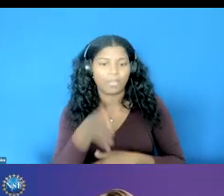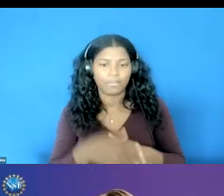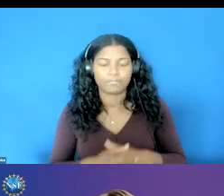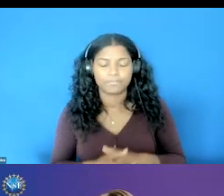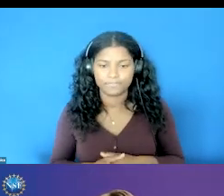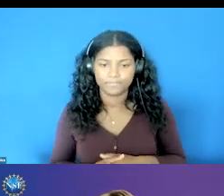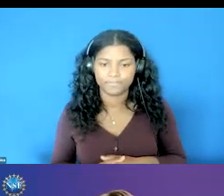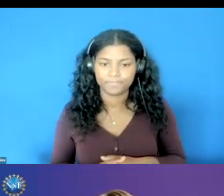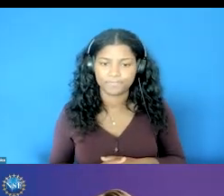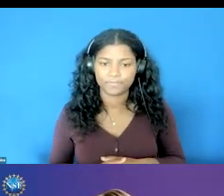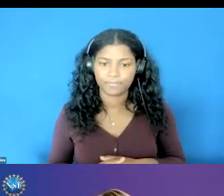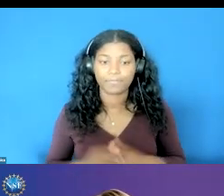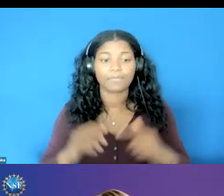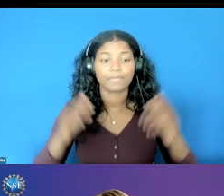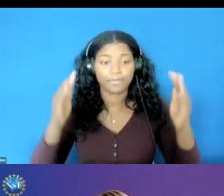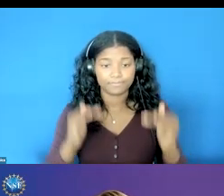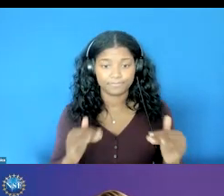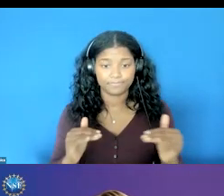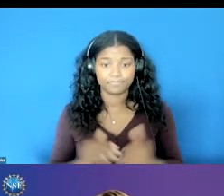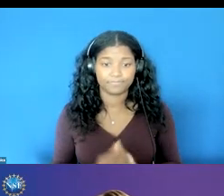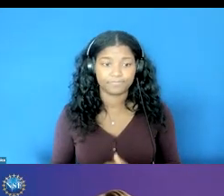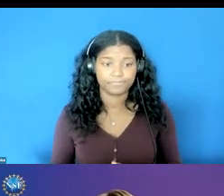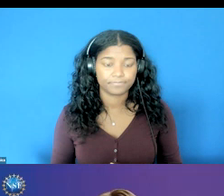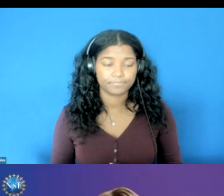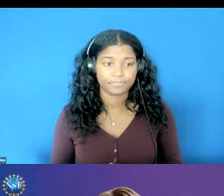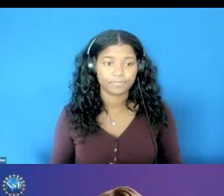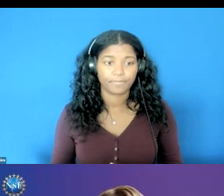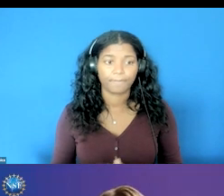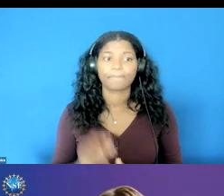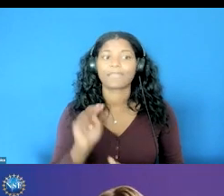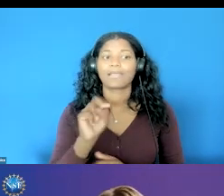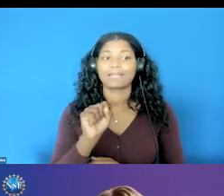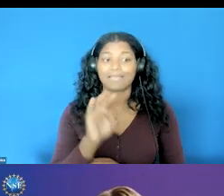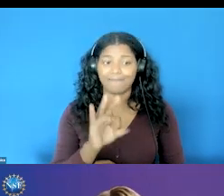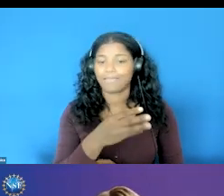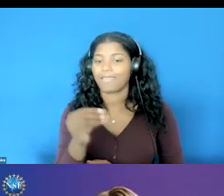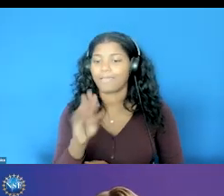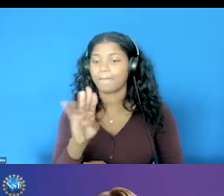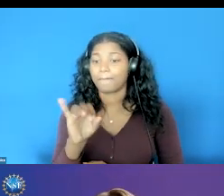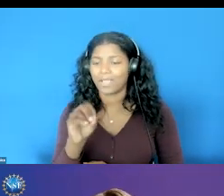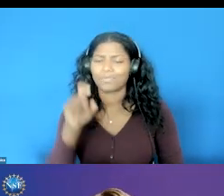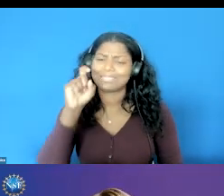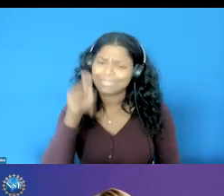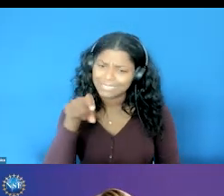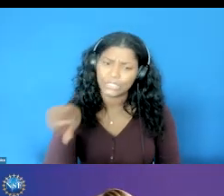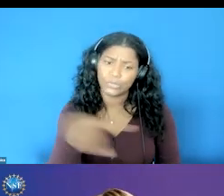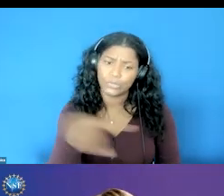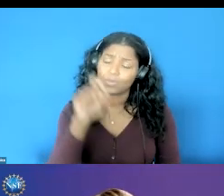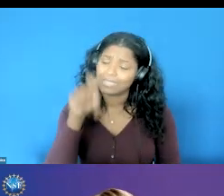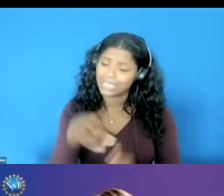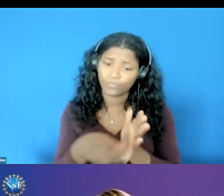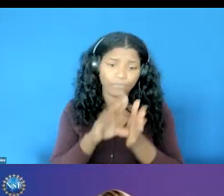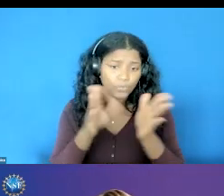Next. NSF and BIO needs you, we need reviewers, we need panelists.